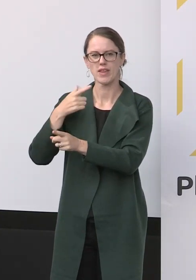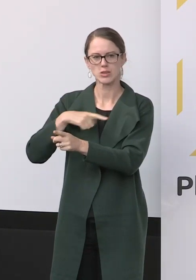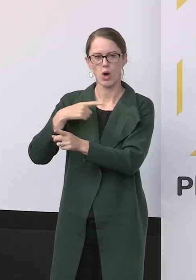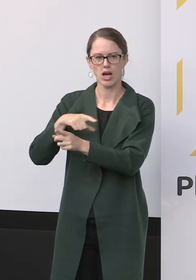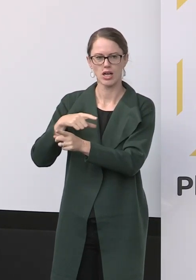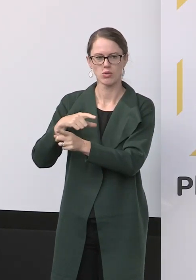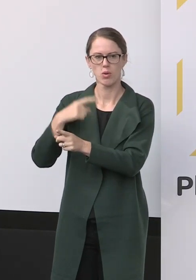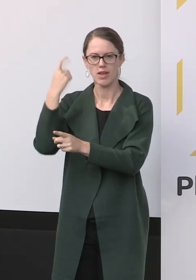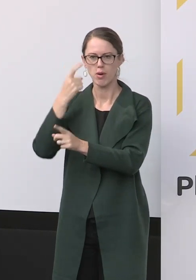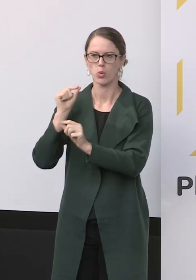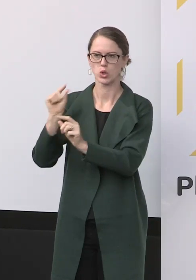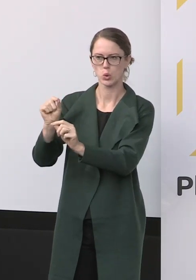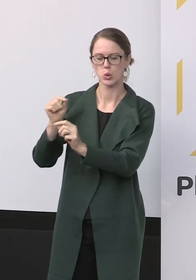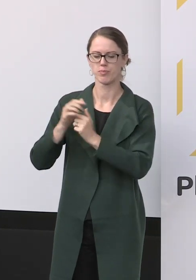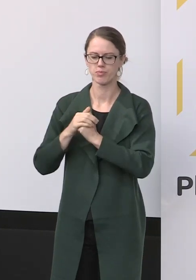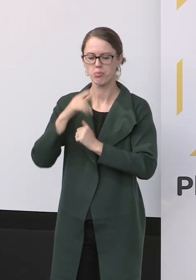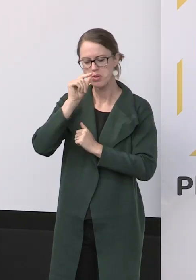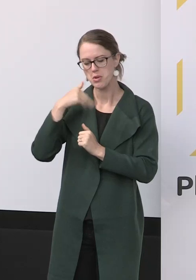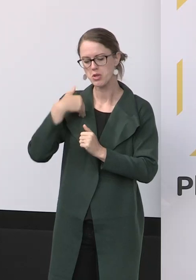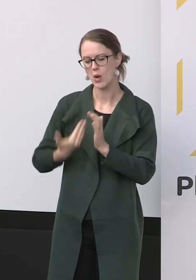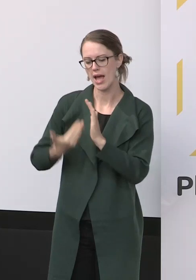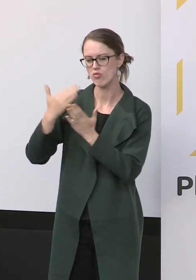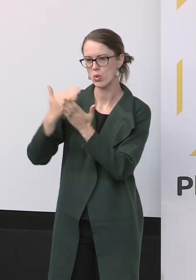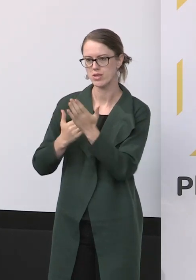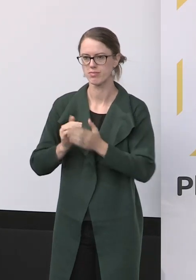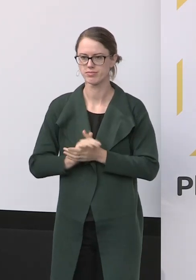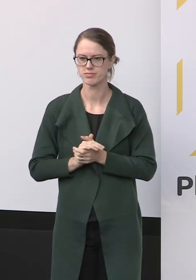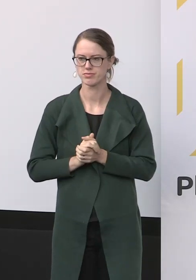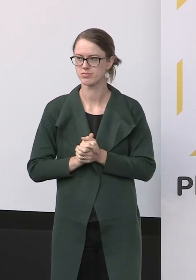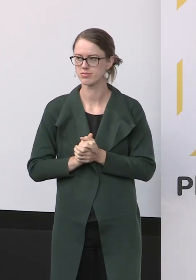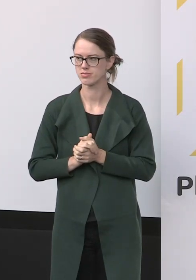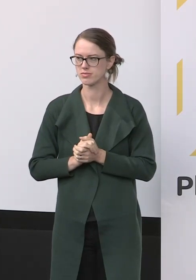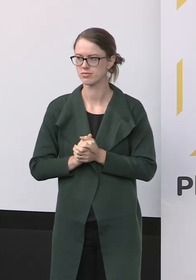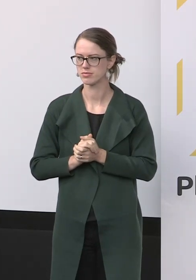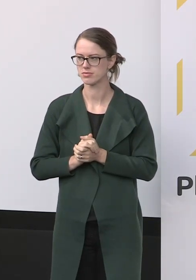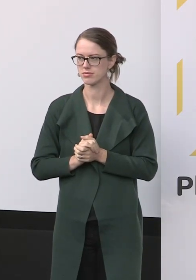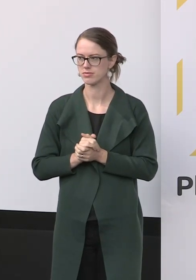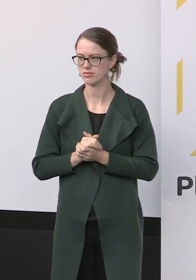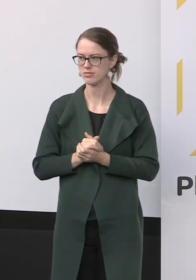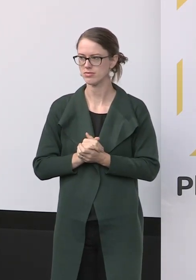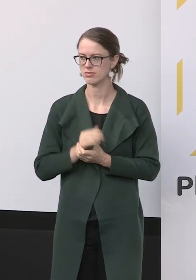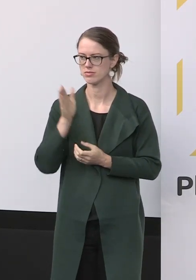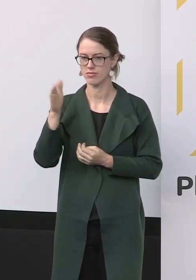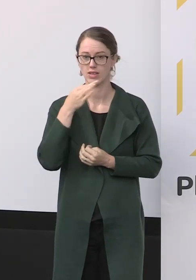particularly the destination where we'd have the most concern about, and that's the one we're looking particularly